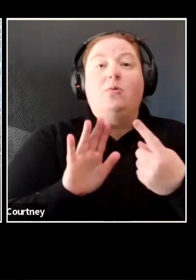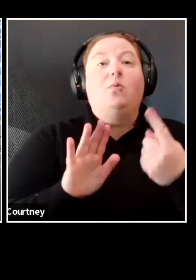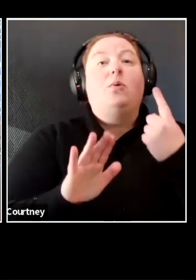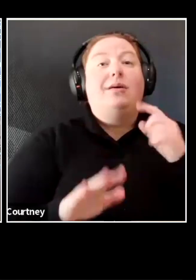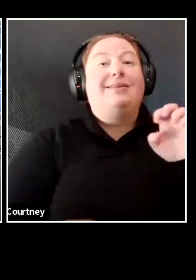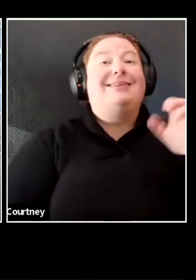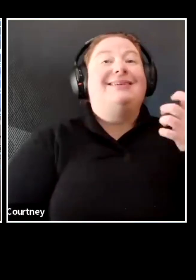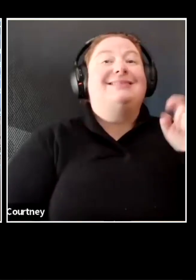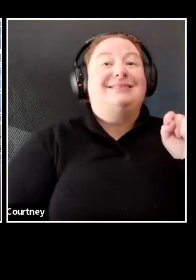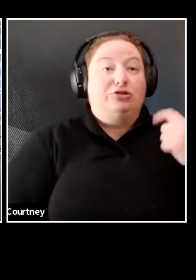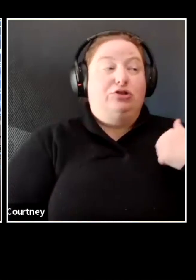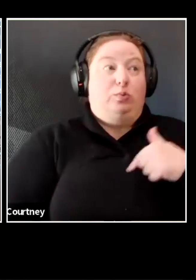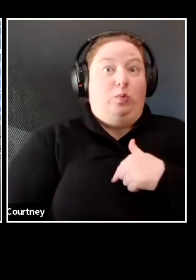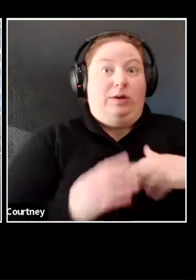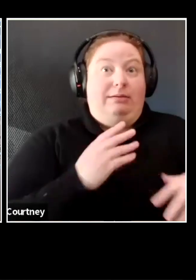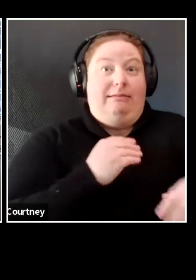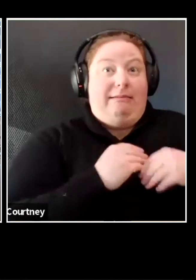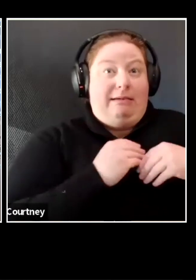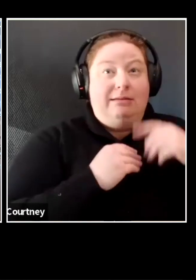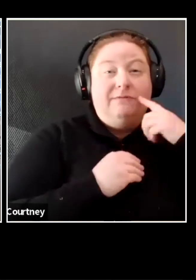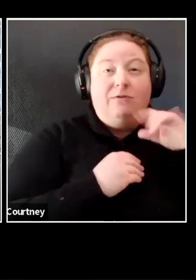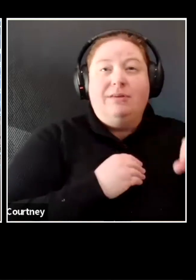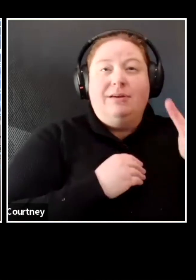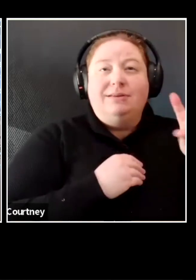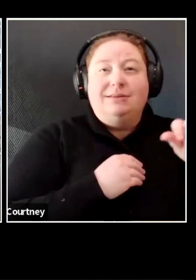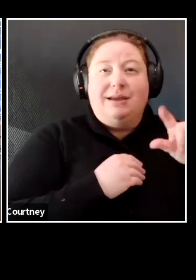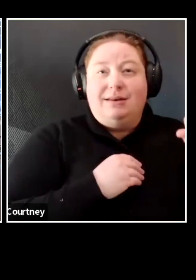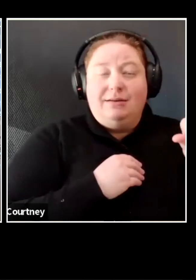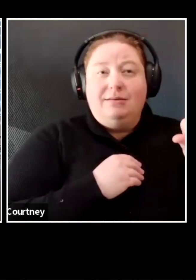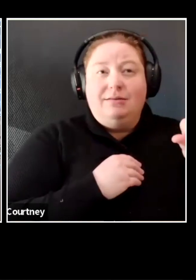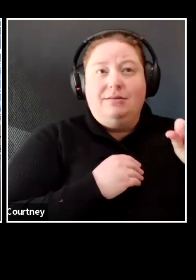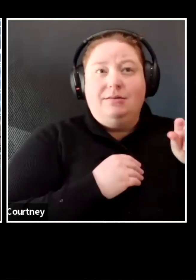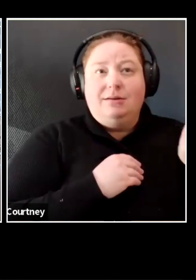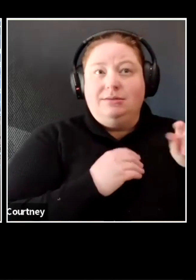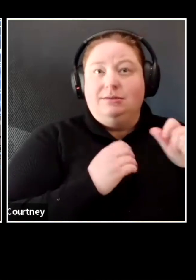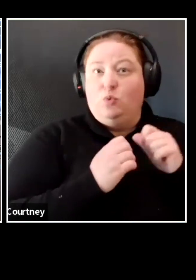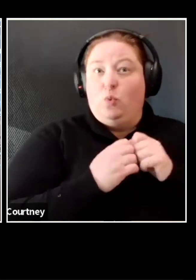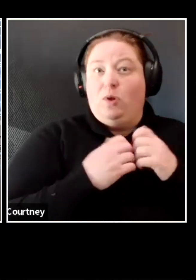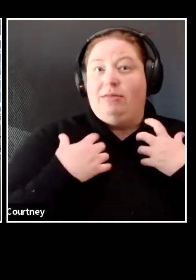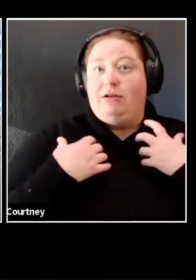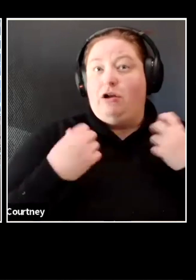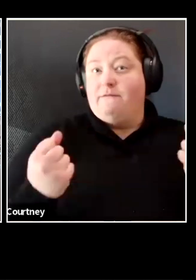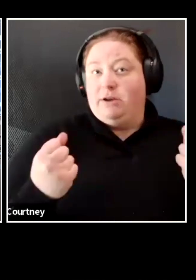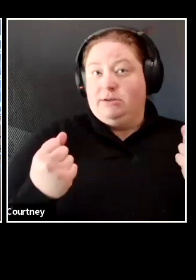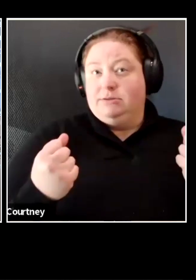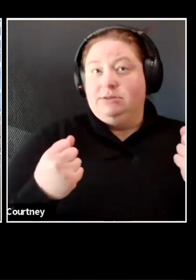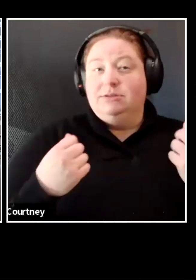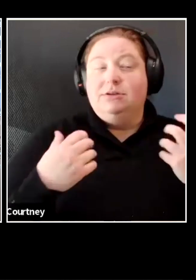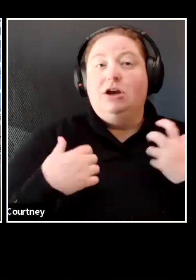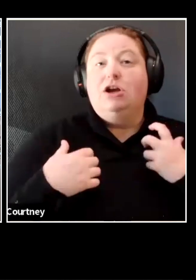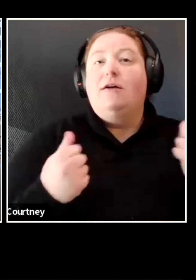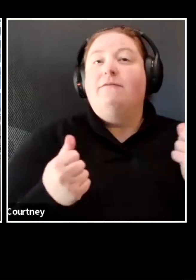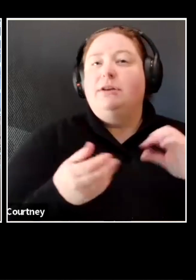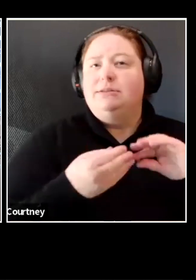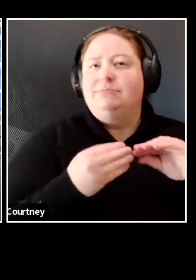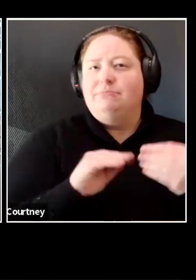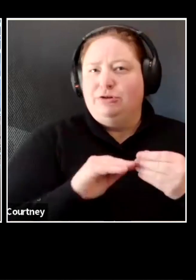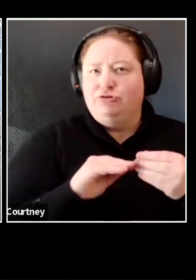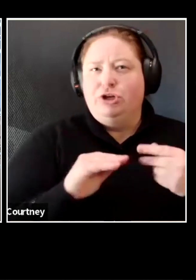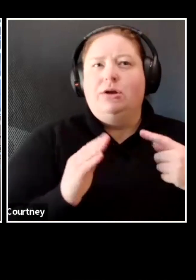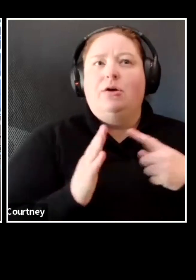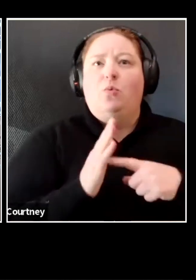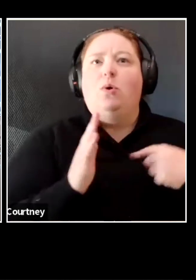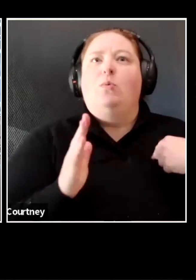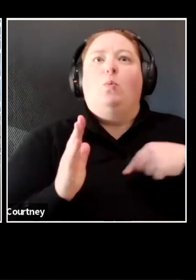we added to the data is width confidence. That's a confidence metric on what we put in as the width